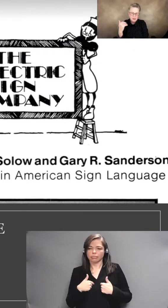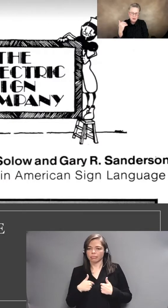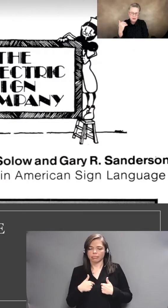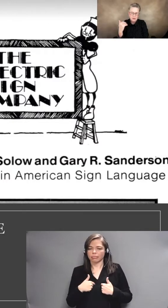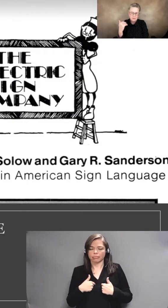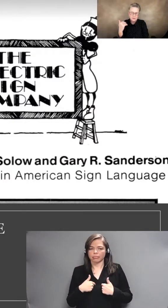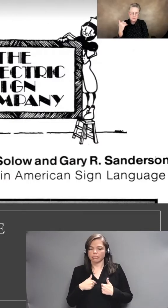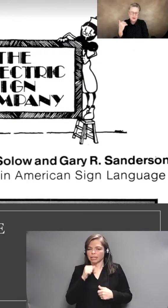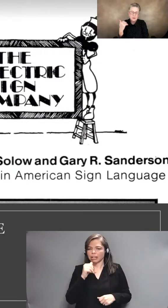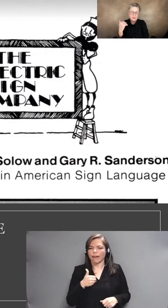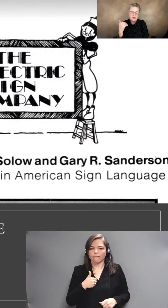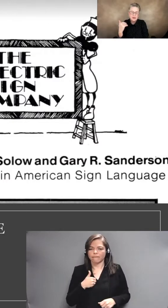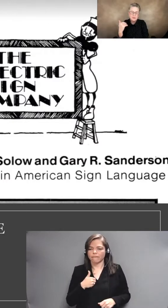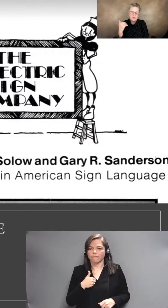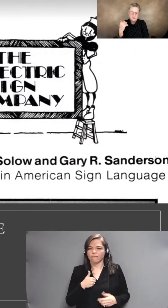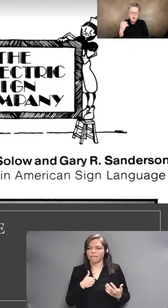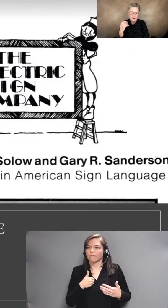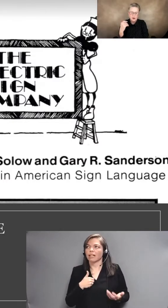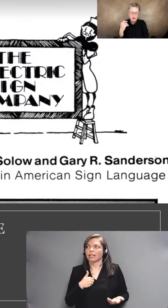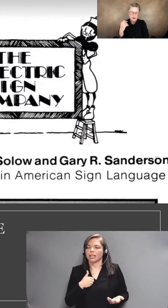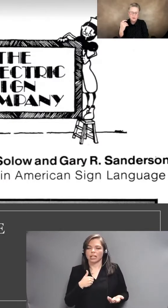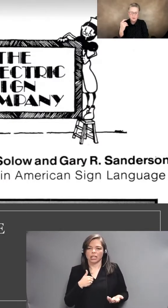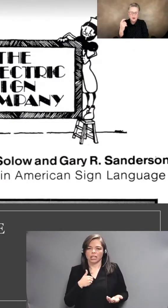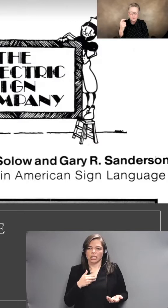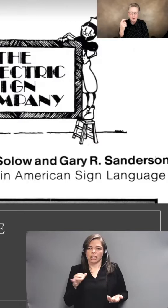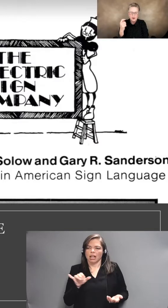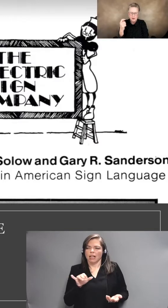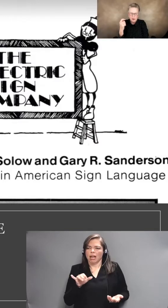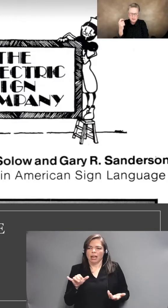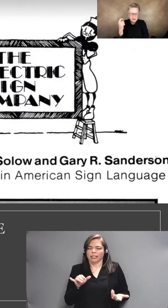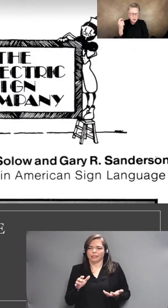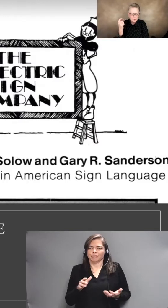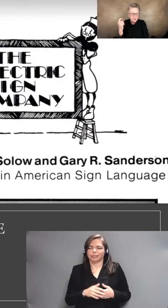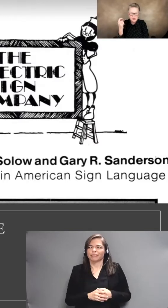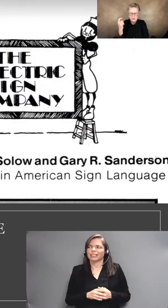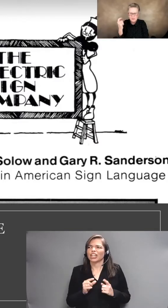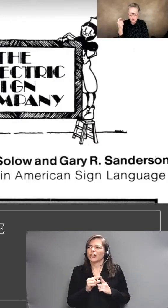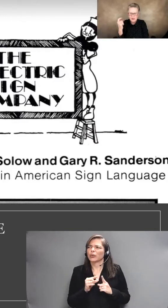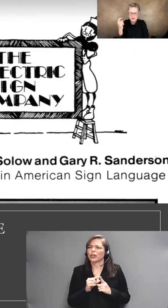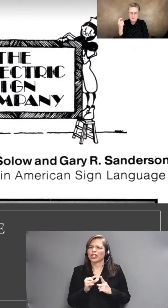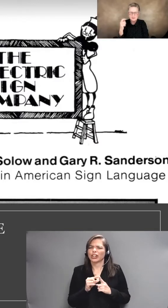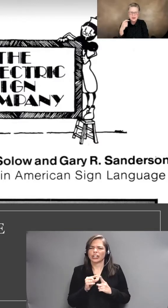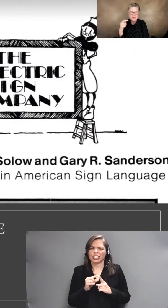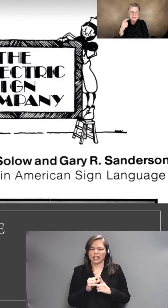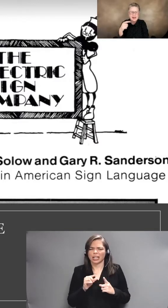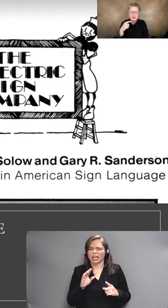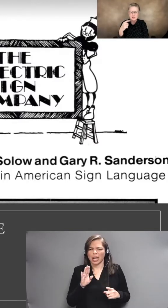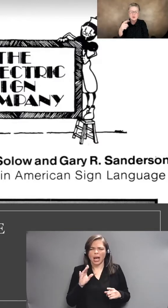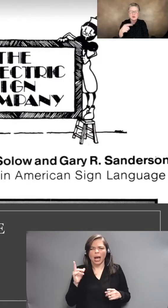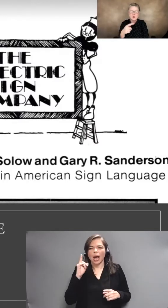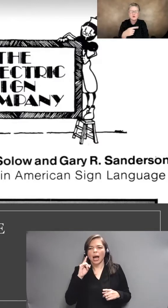um like a bee on under my, what's the term, a bee on my bonnet, saying you need to go do all